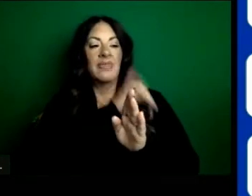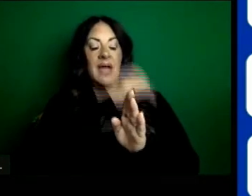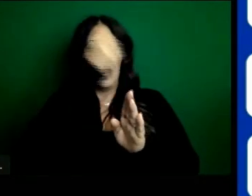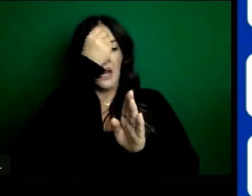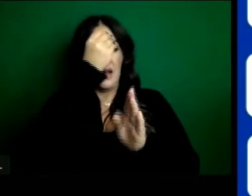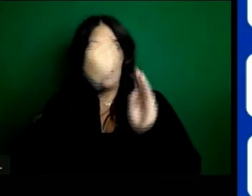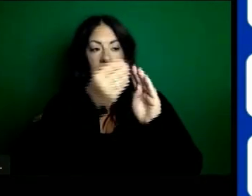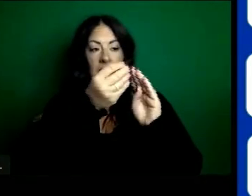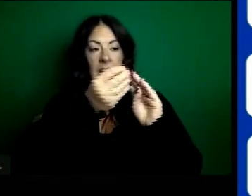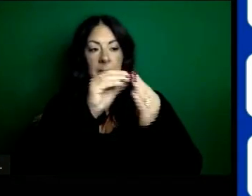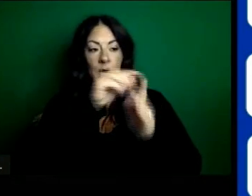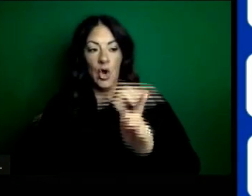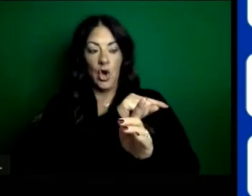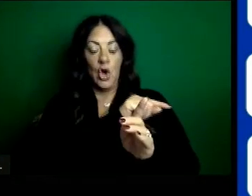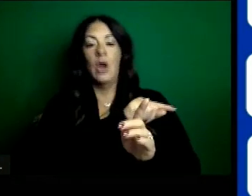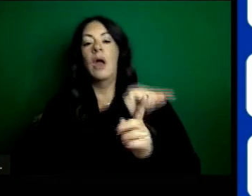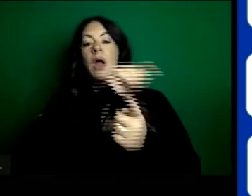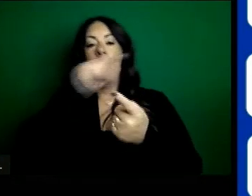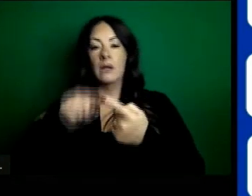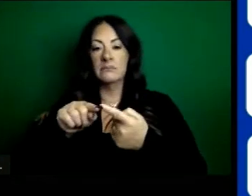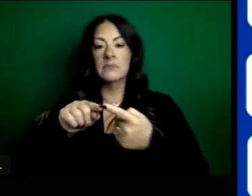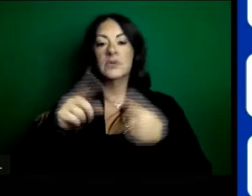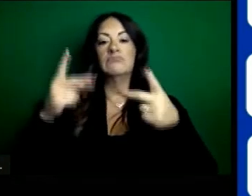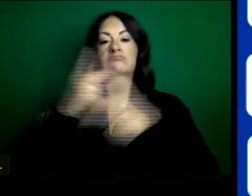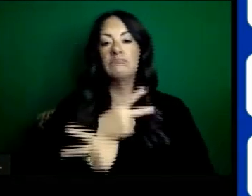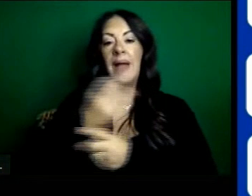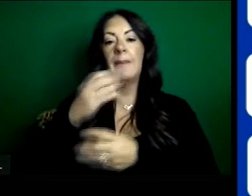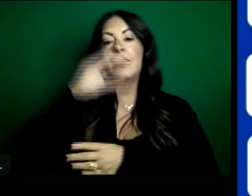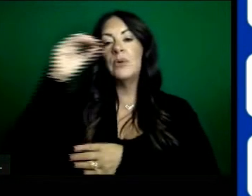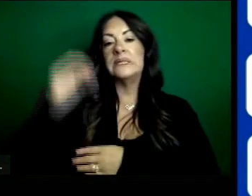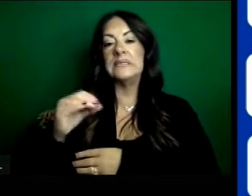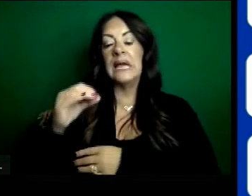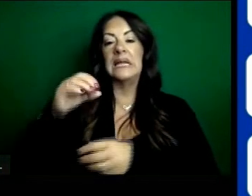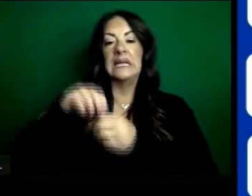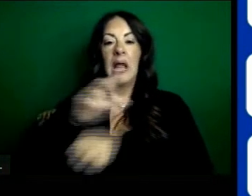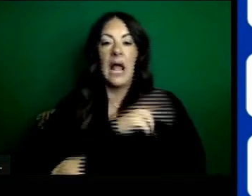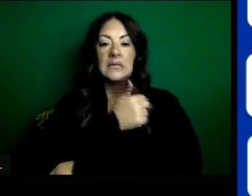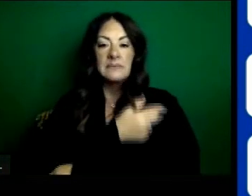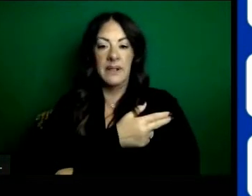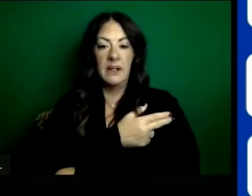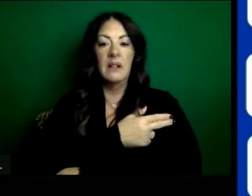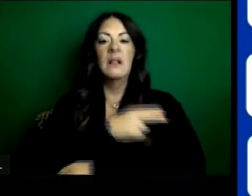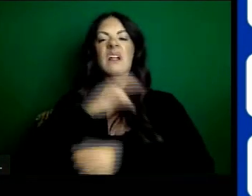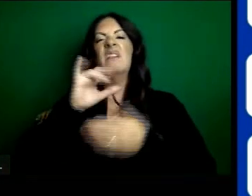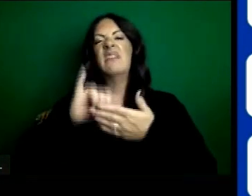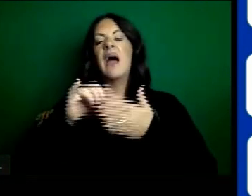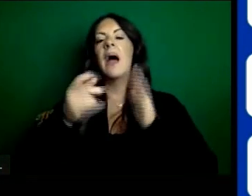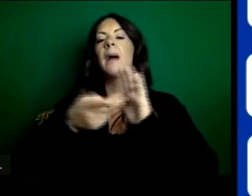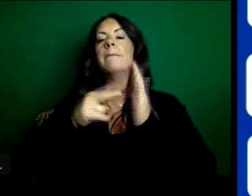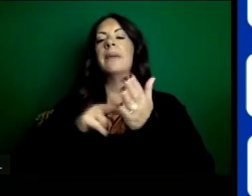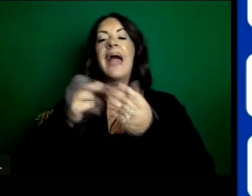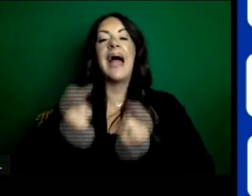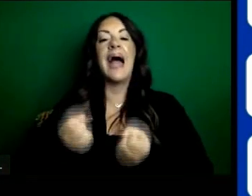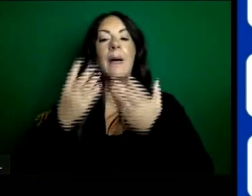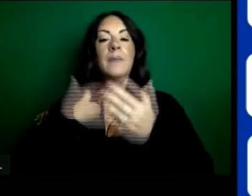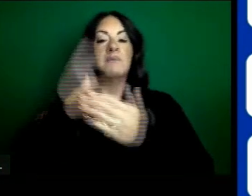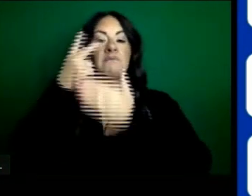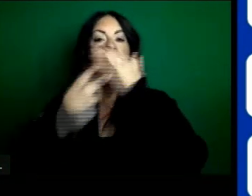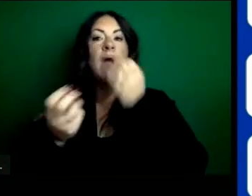PEOPLE ARE BEING DISCHARGED AT THE ICU. LOOKING AT THE TOTAL OCCUPIED BEDS, THE CAPACITY TO THEN COME